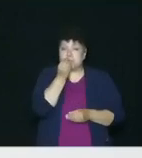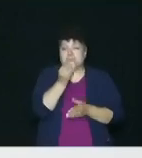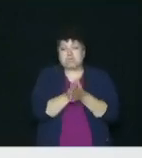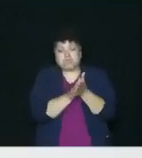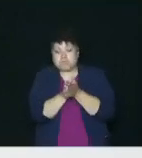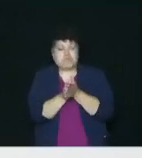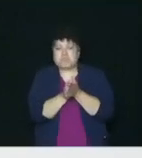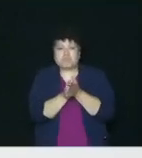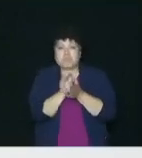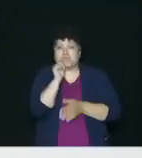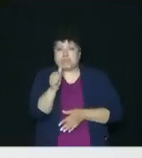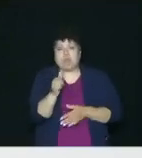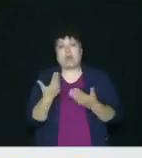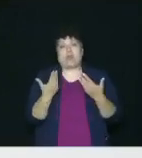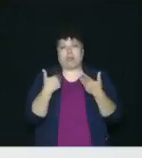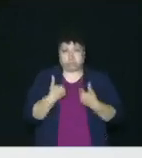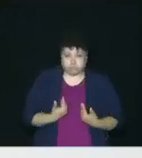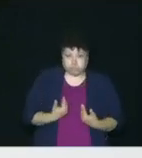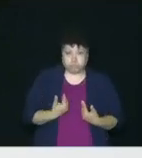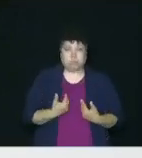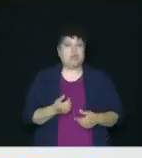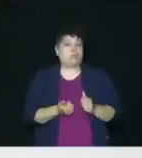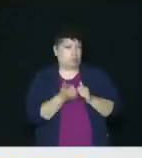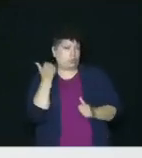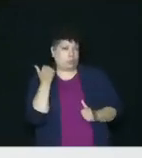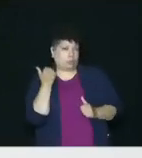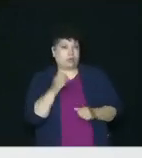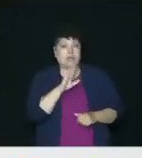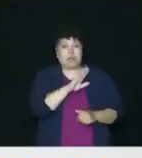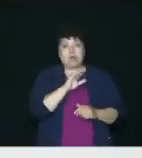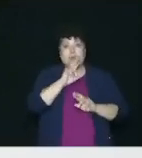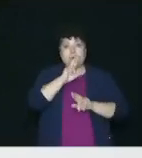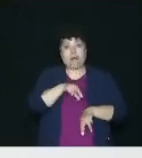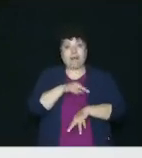THERE WAS CRYING, PAIN IN THE